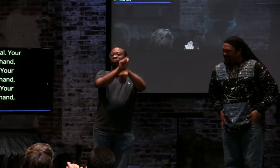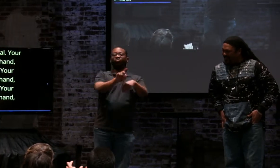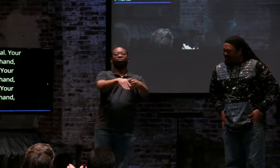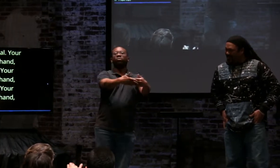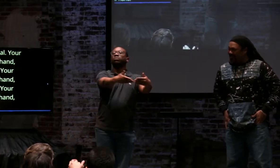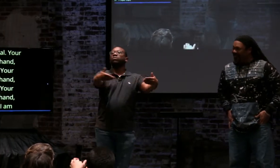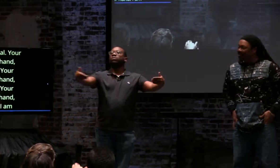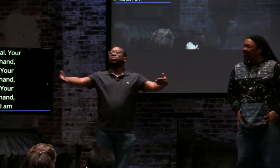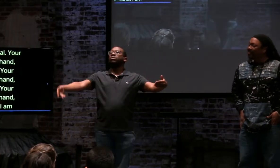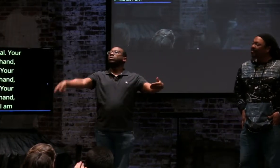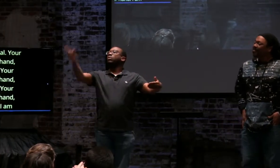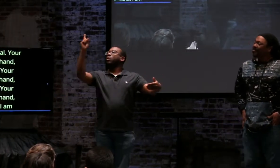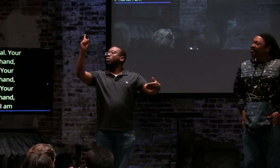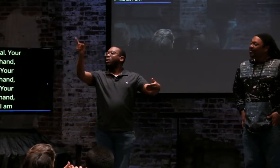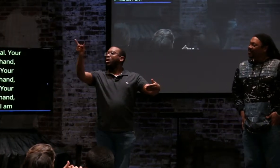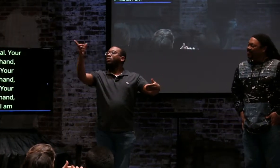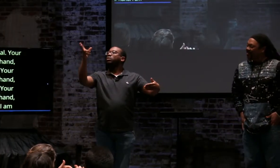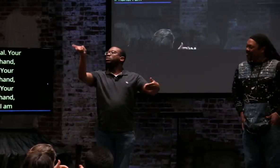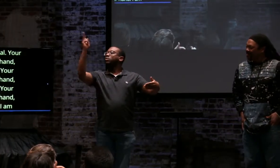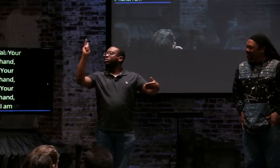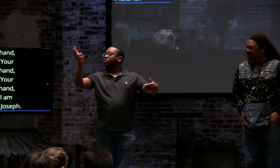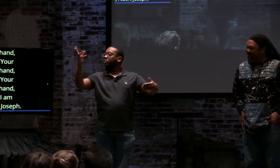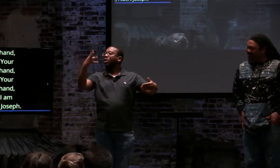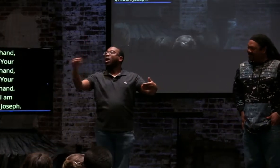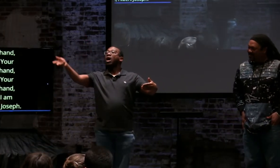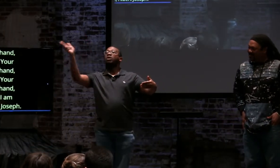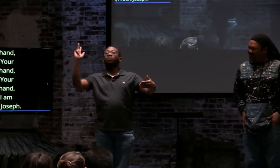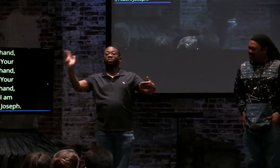When you think of ballet, traditional ballet, in the poses,